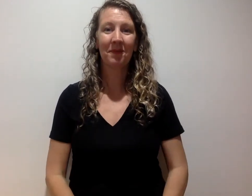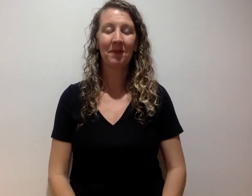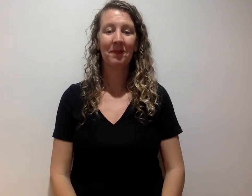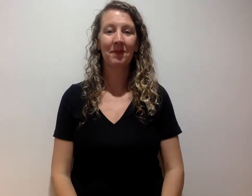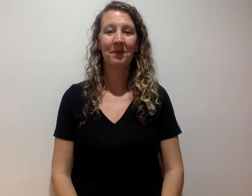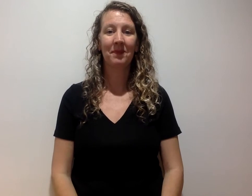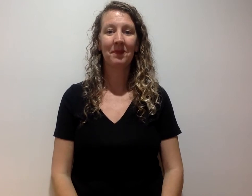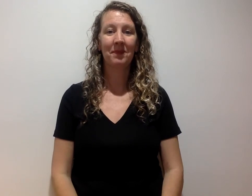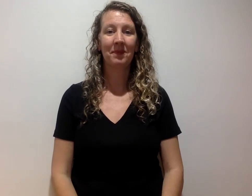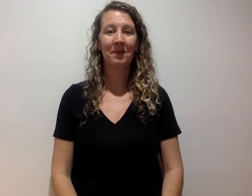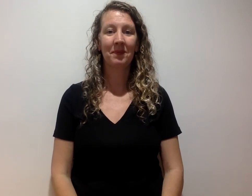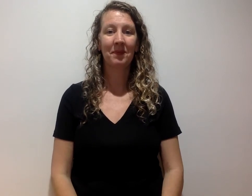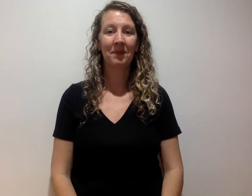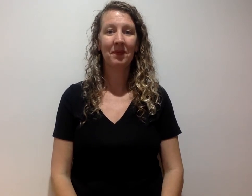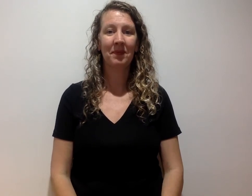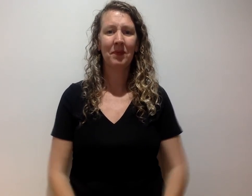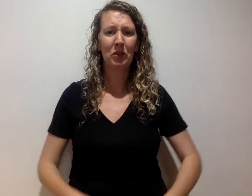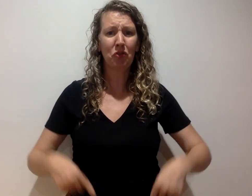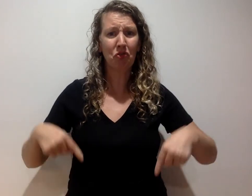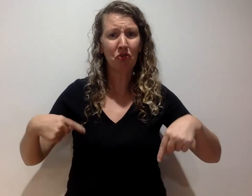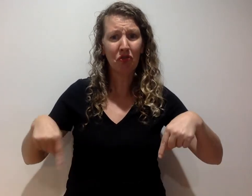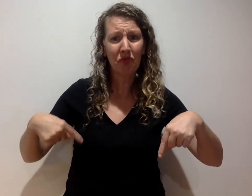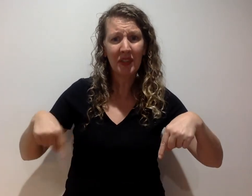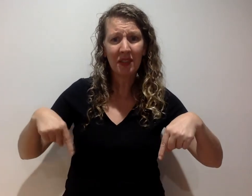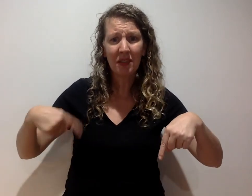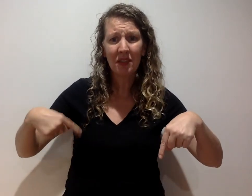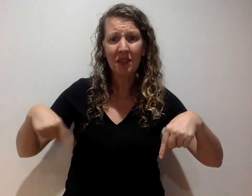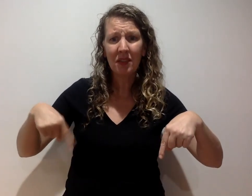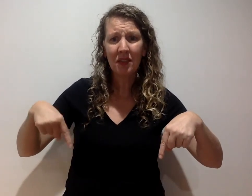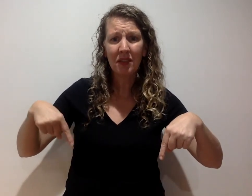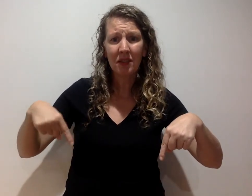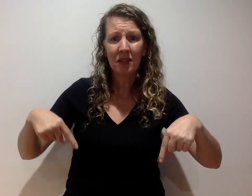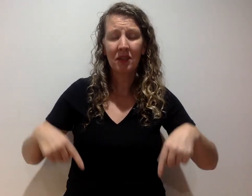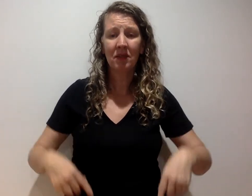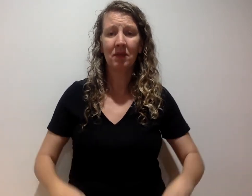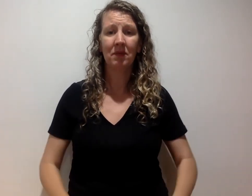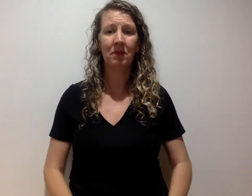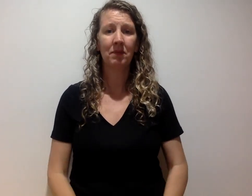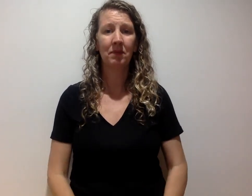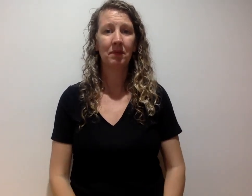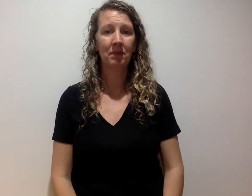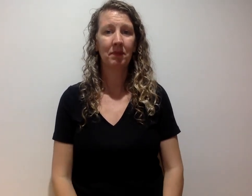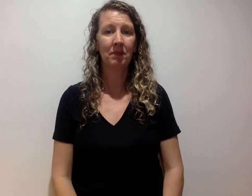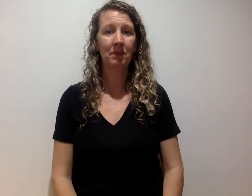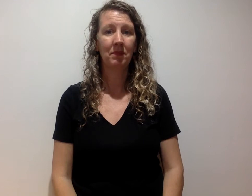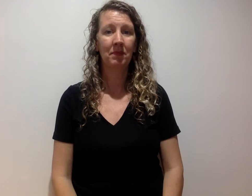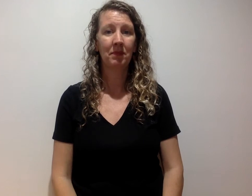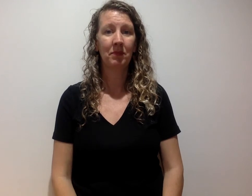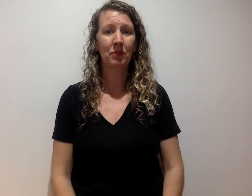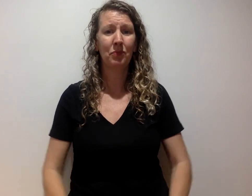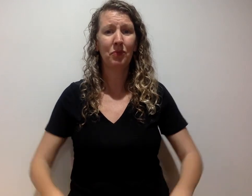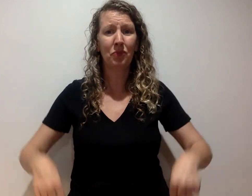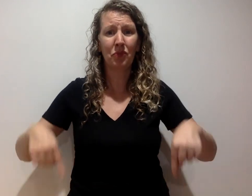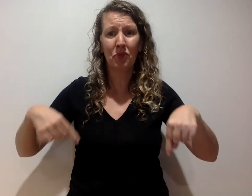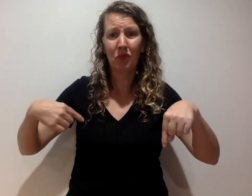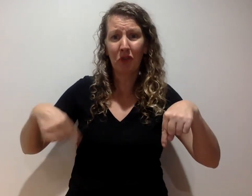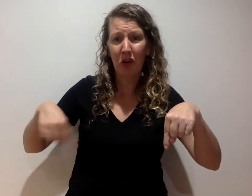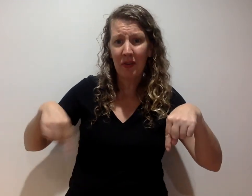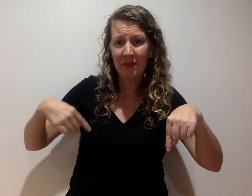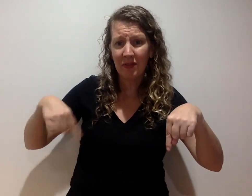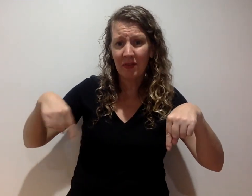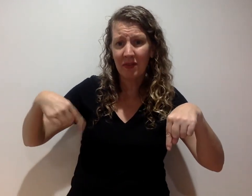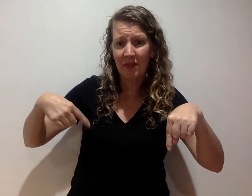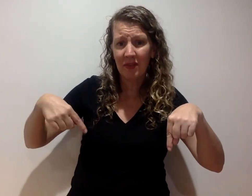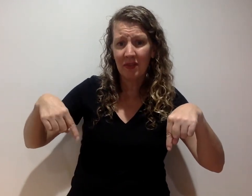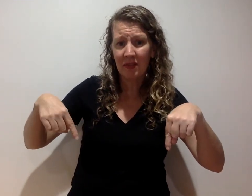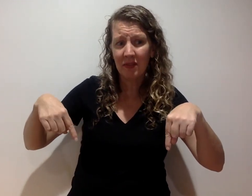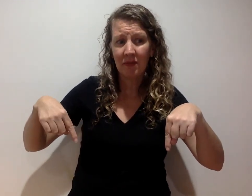NERVOUS